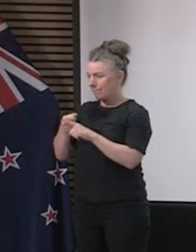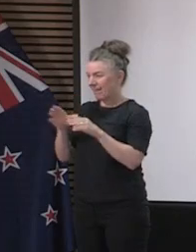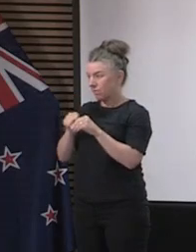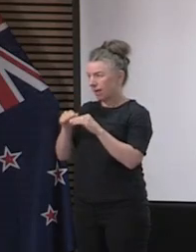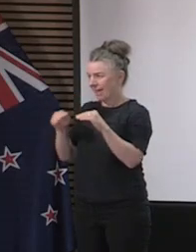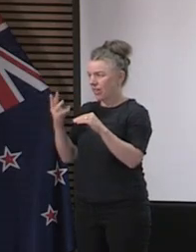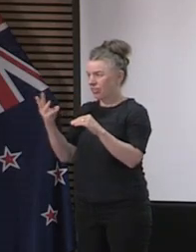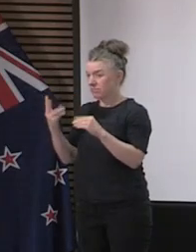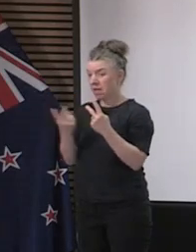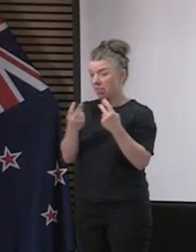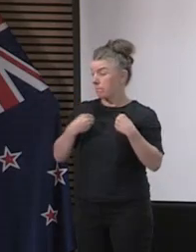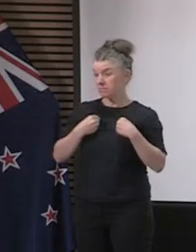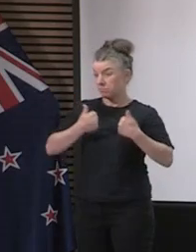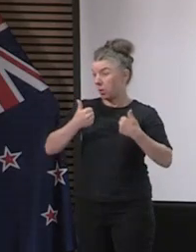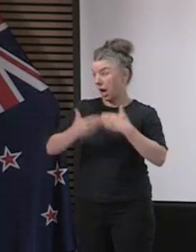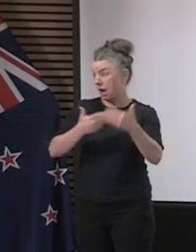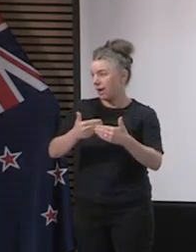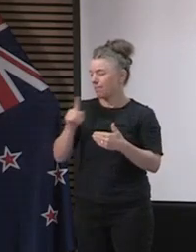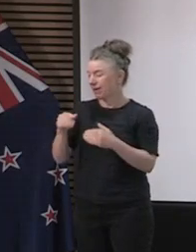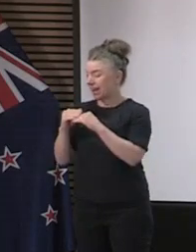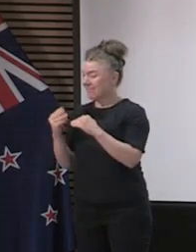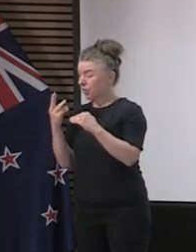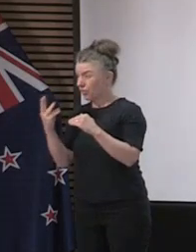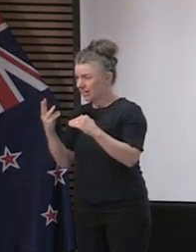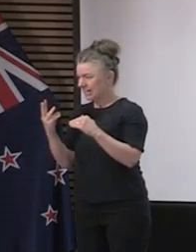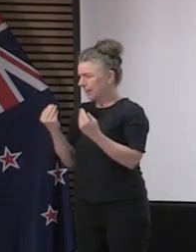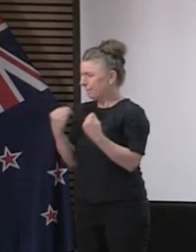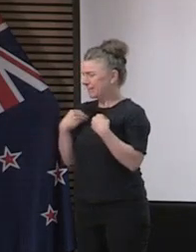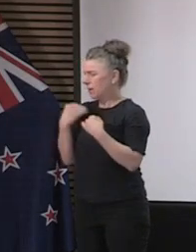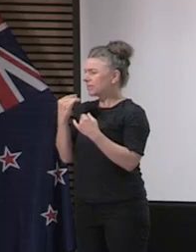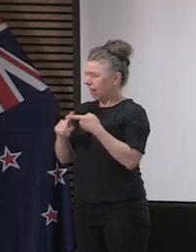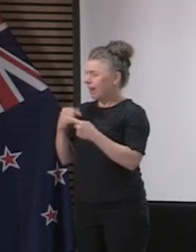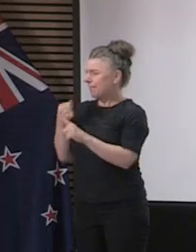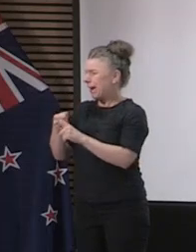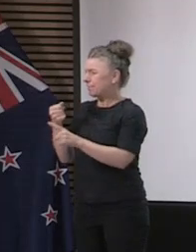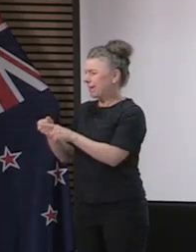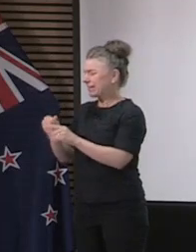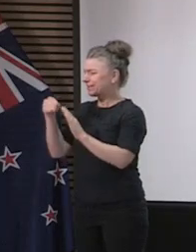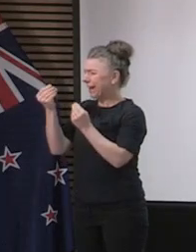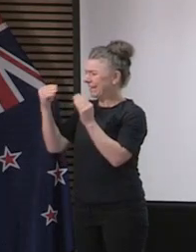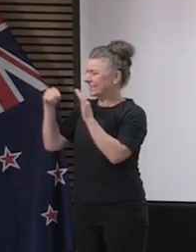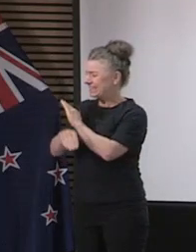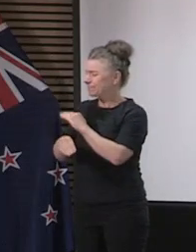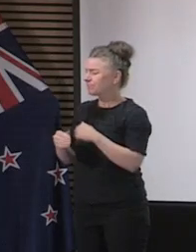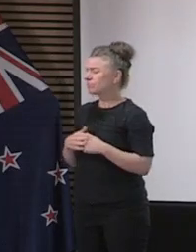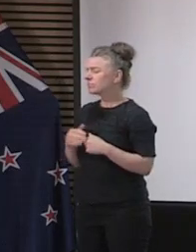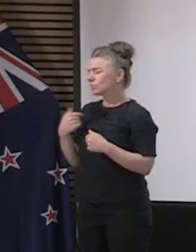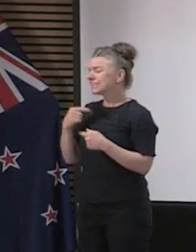sectors and businesses may continue to be impacted at level 3 in ways that others are not. So, that's part of